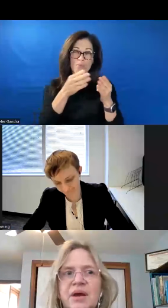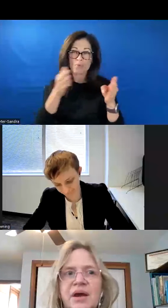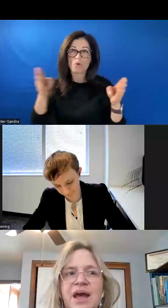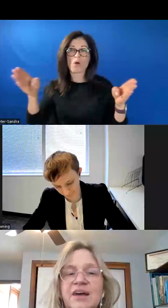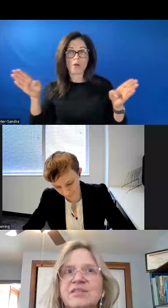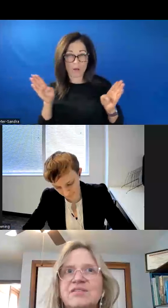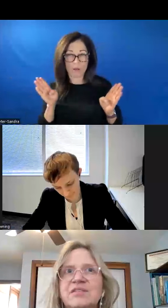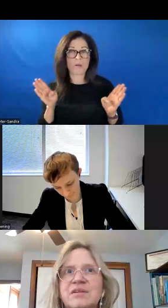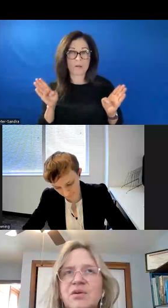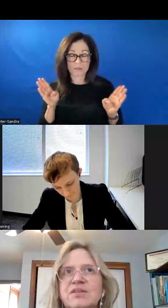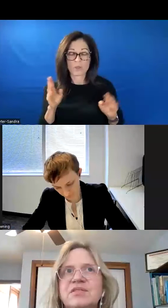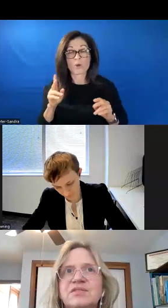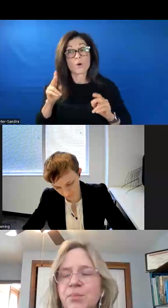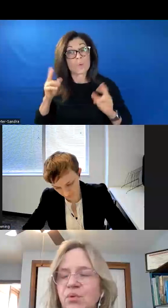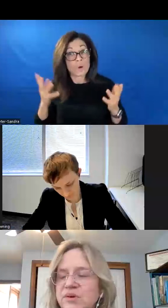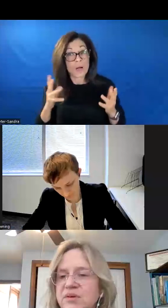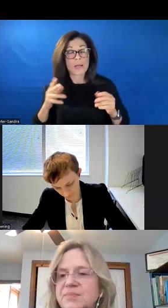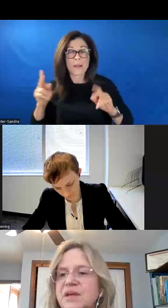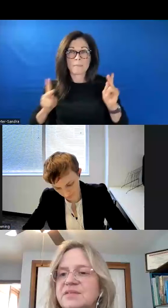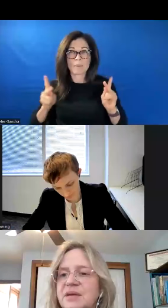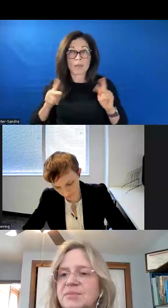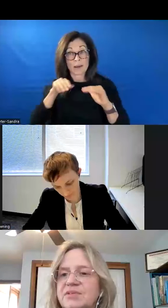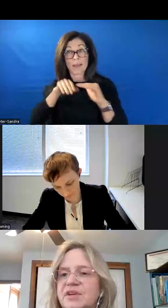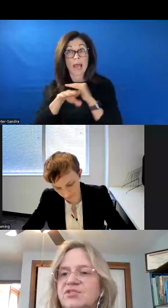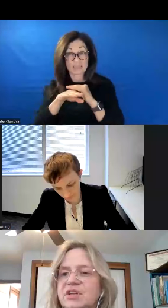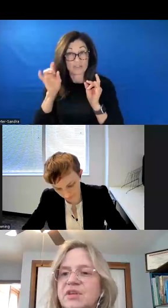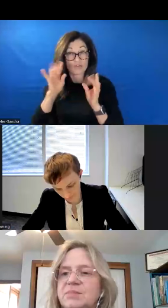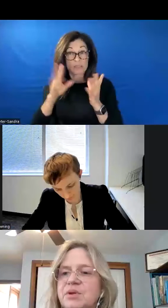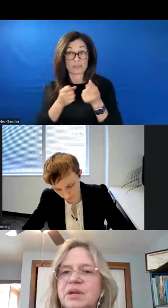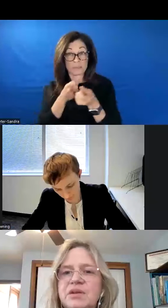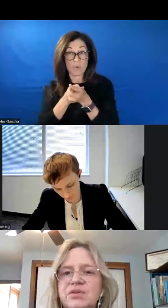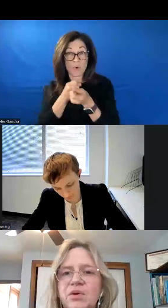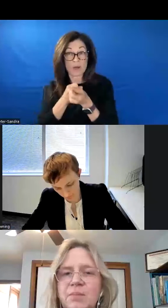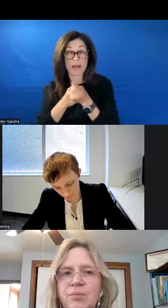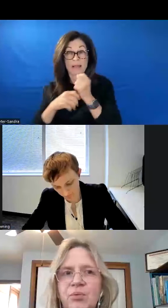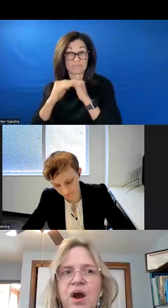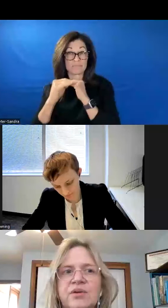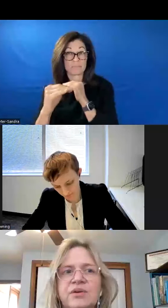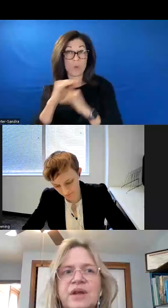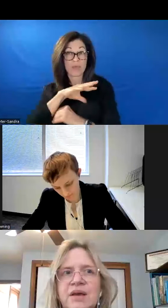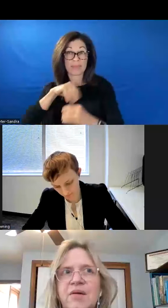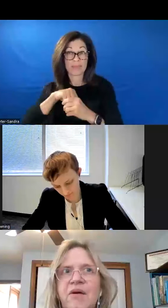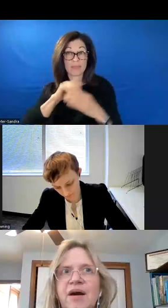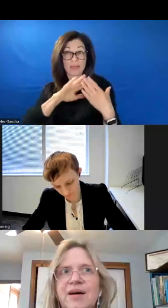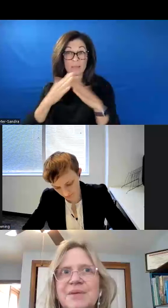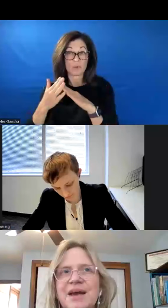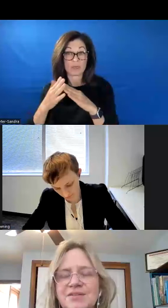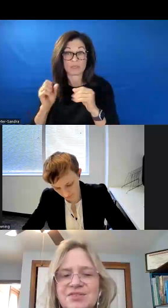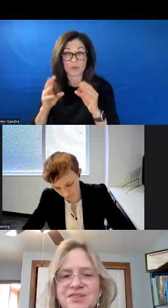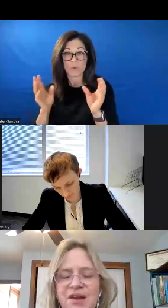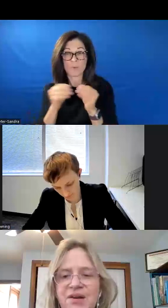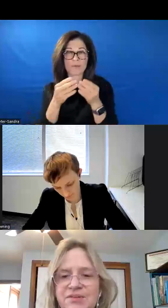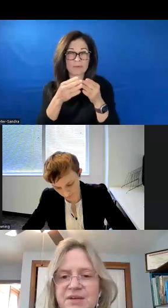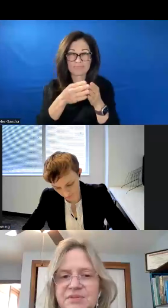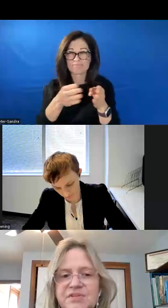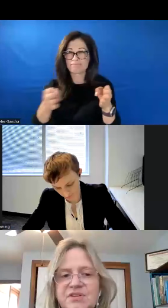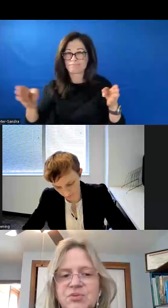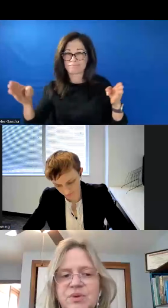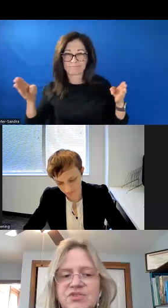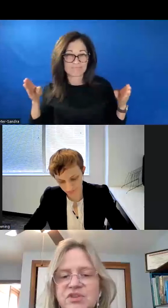ACCESS SUPPORT IN THE COMMUNITY SO A BROADER SET OF SITUATIONS